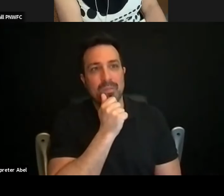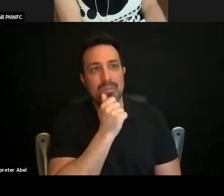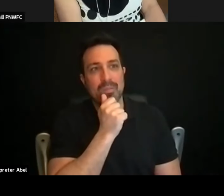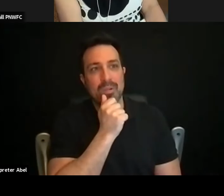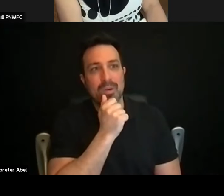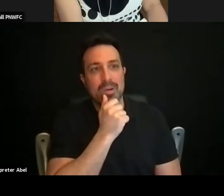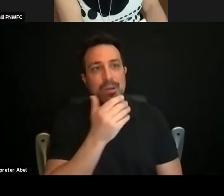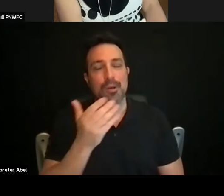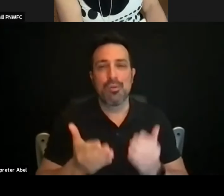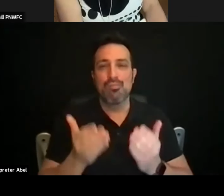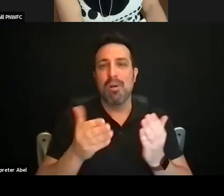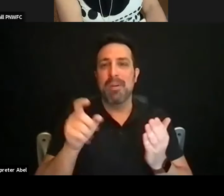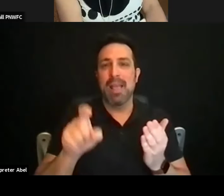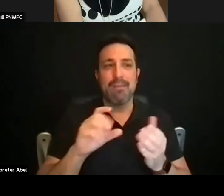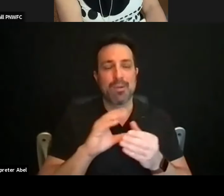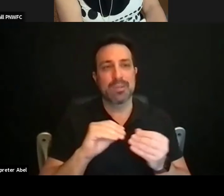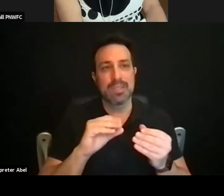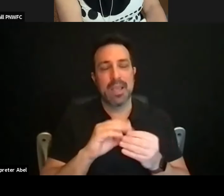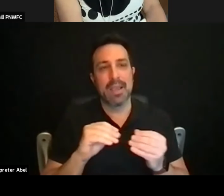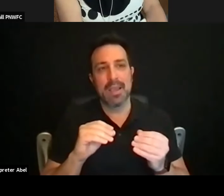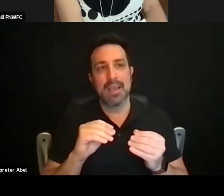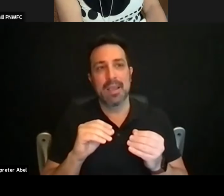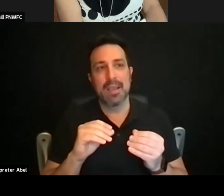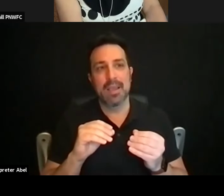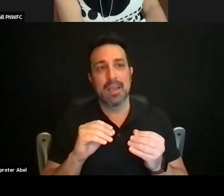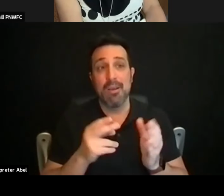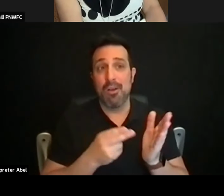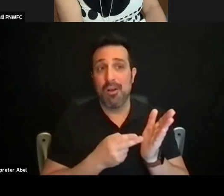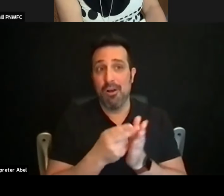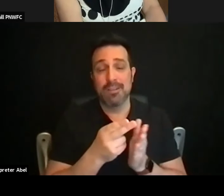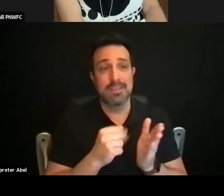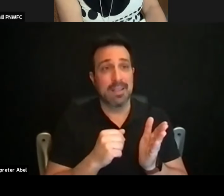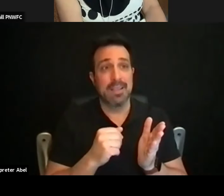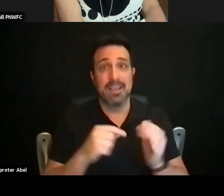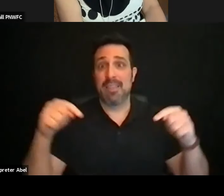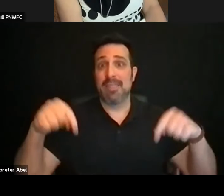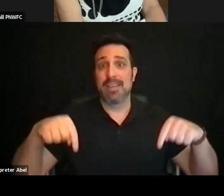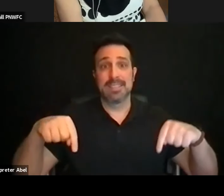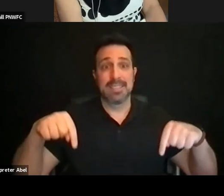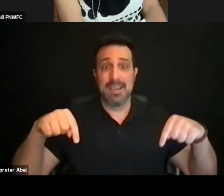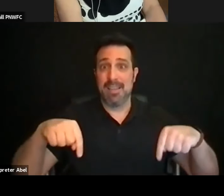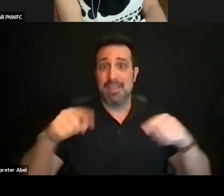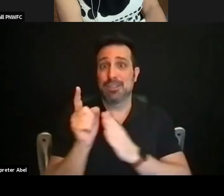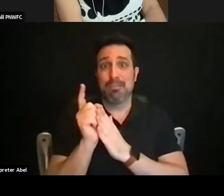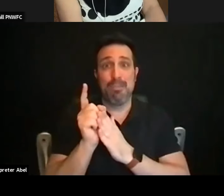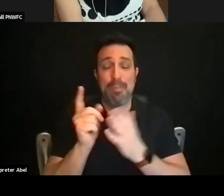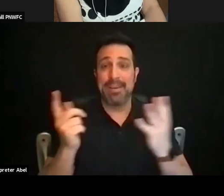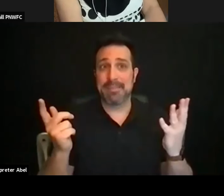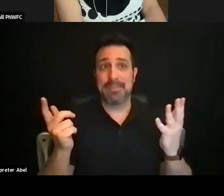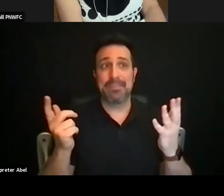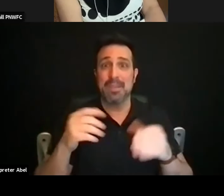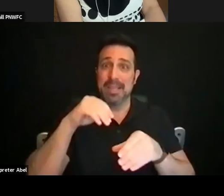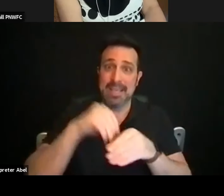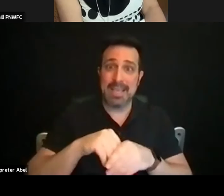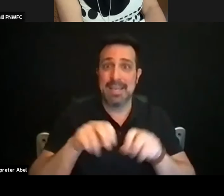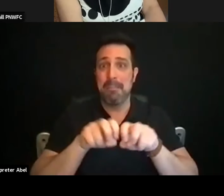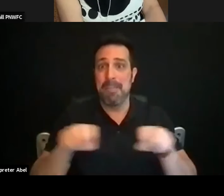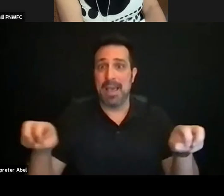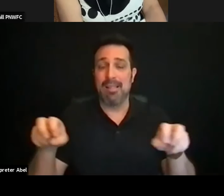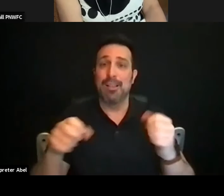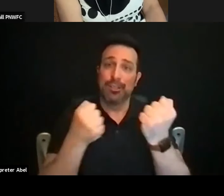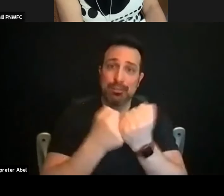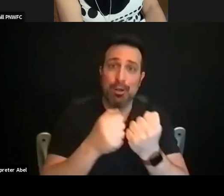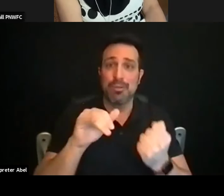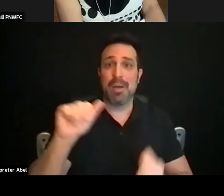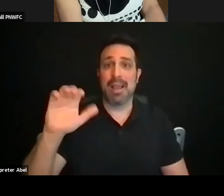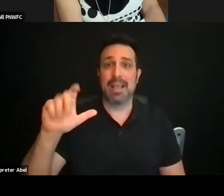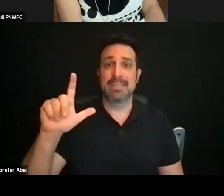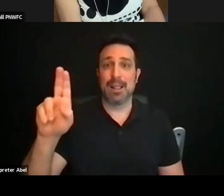one year